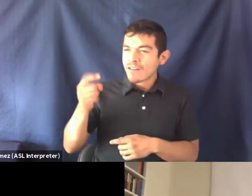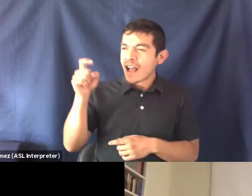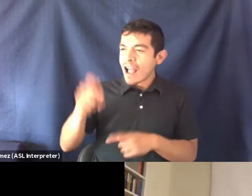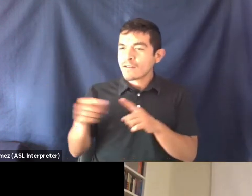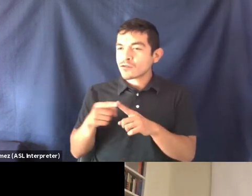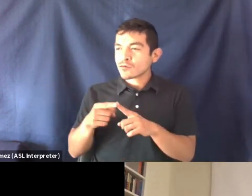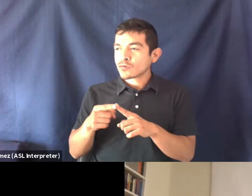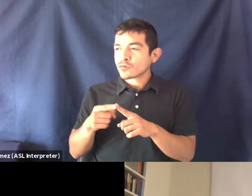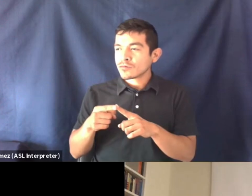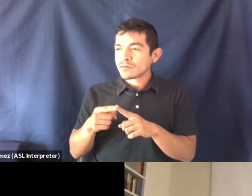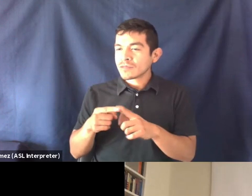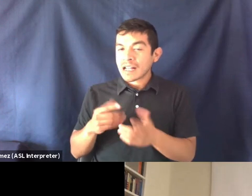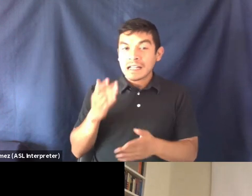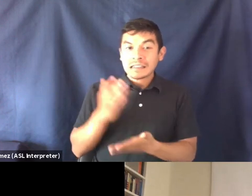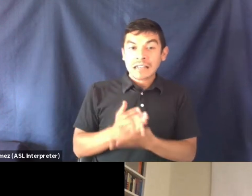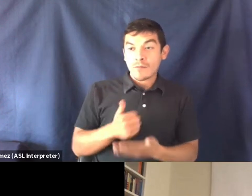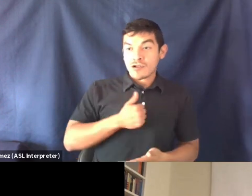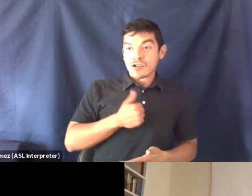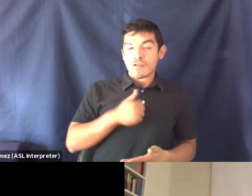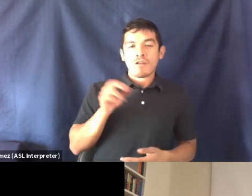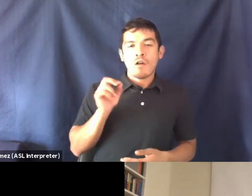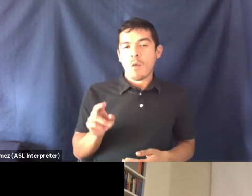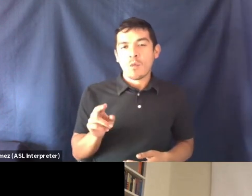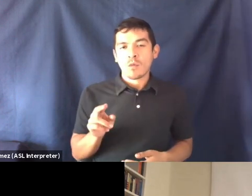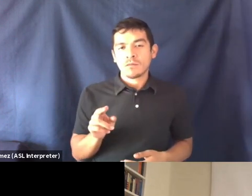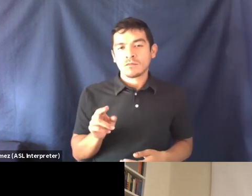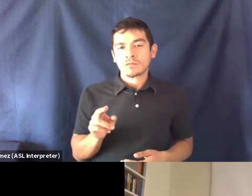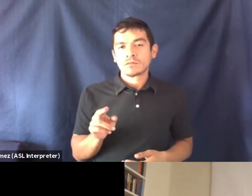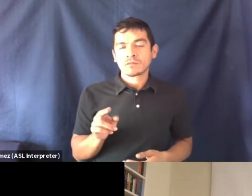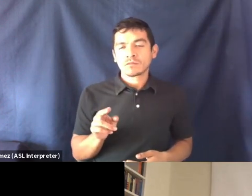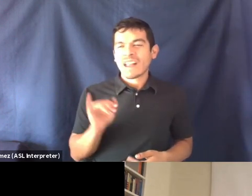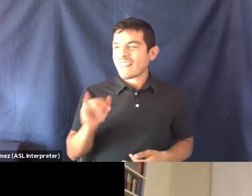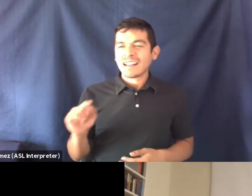yourself from, you know or was that something that just came naturally?